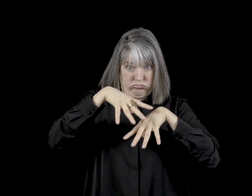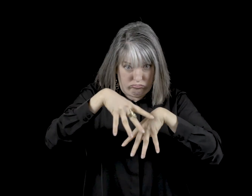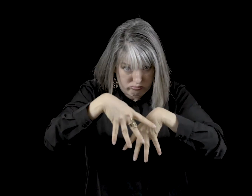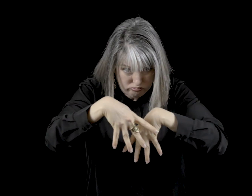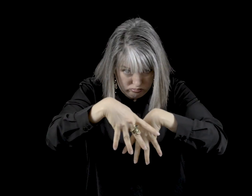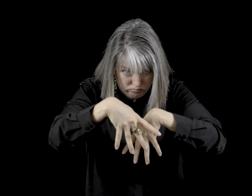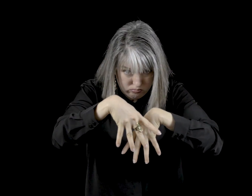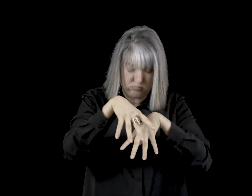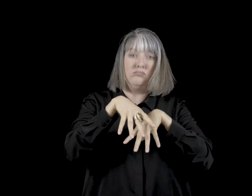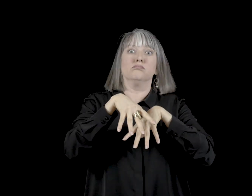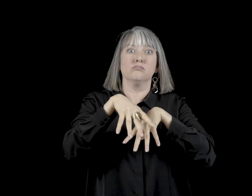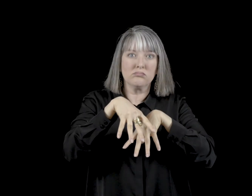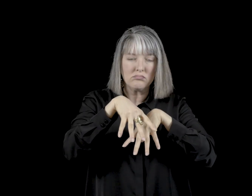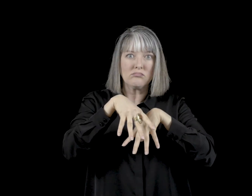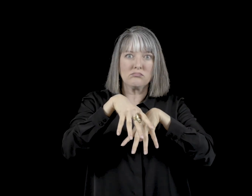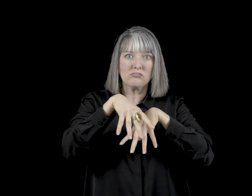SCREECHES TO A HALT